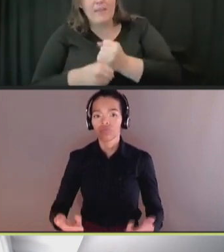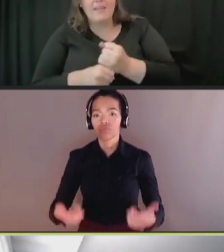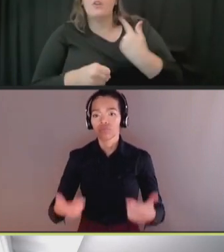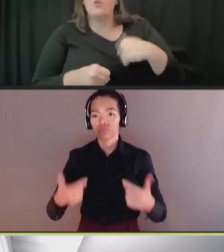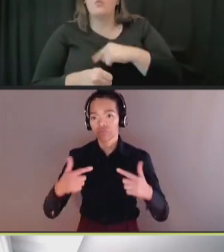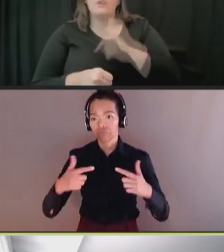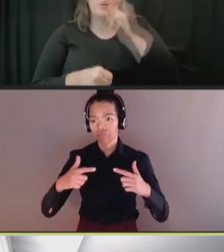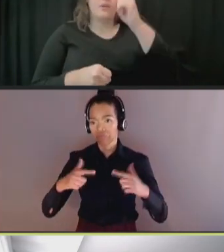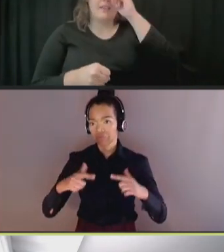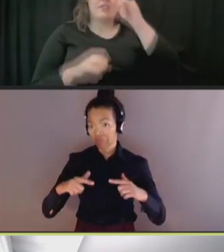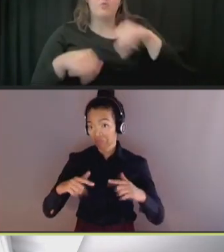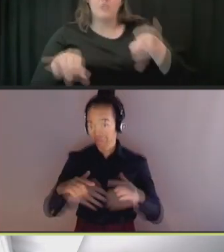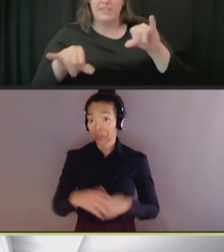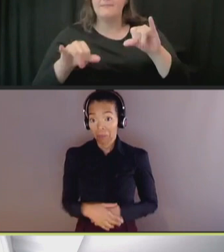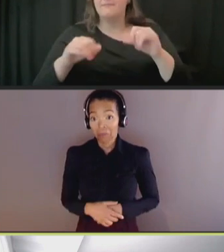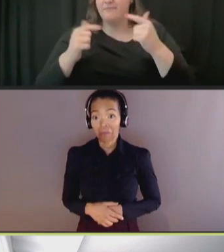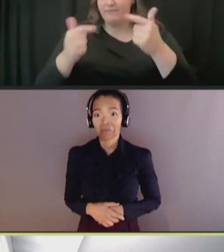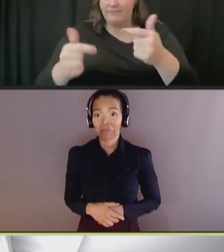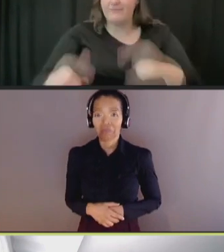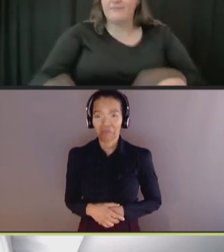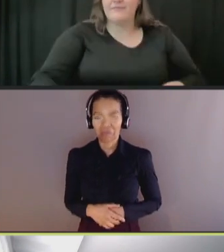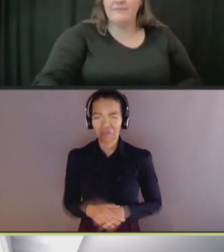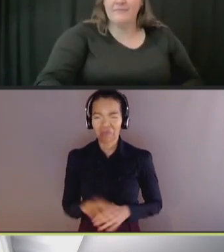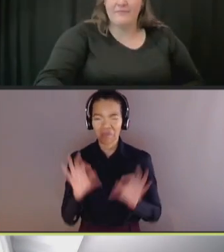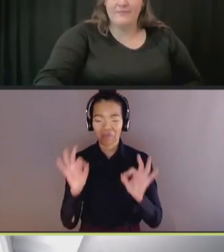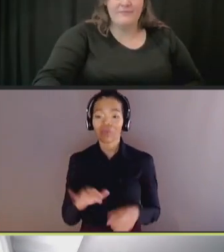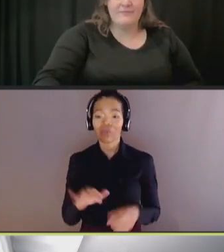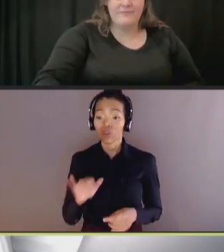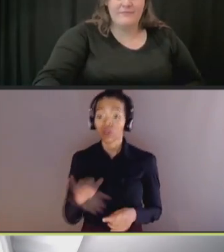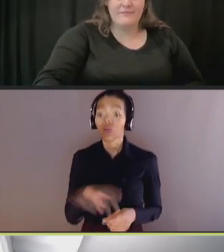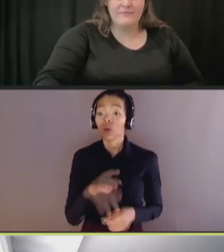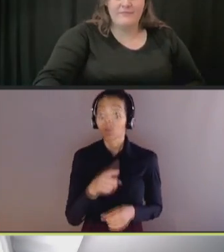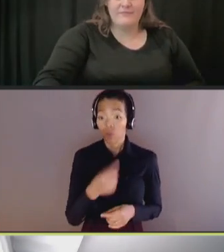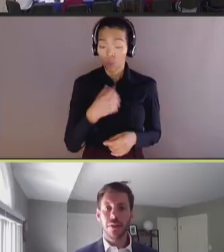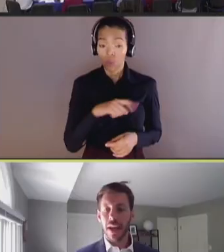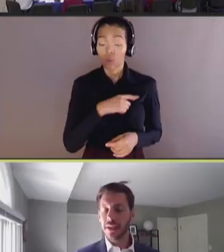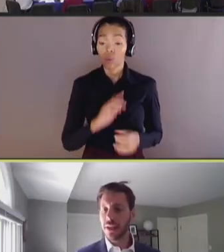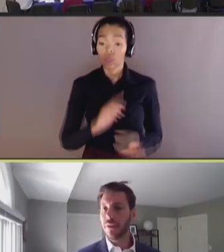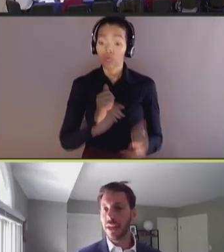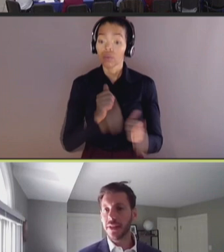Now, ACIP has updated that recommendation to make it a risk-based vaccine for ages